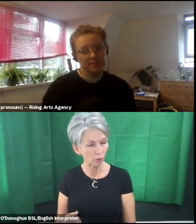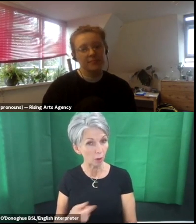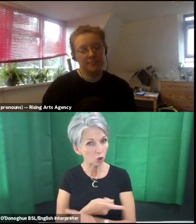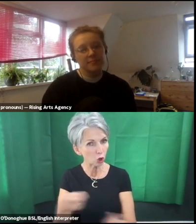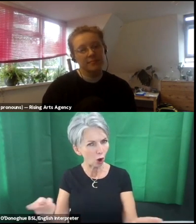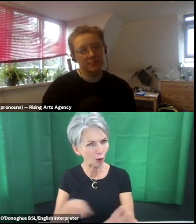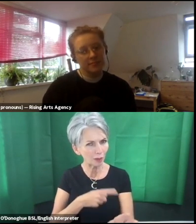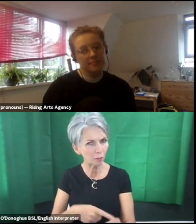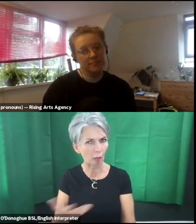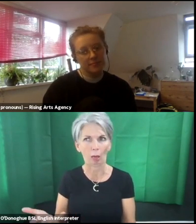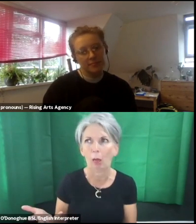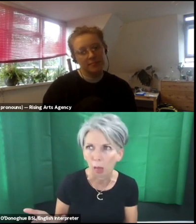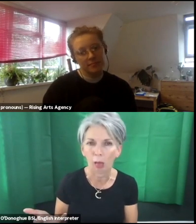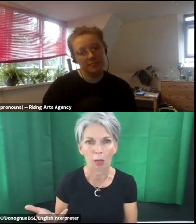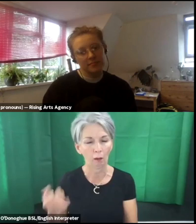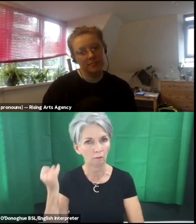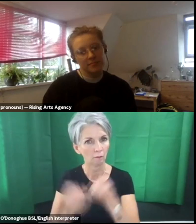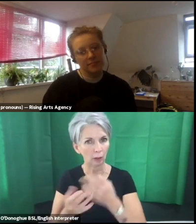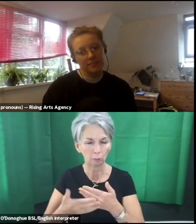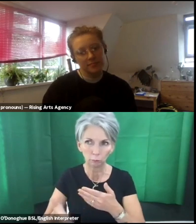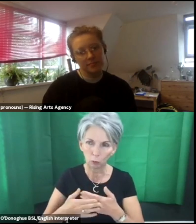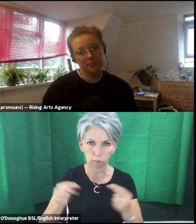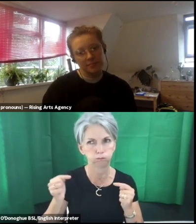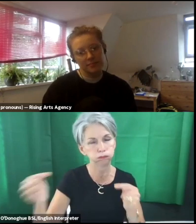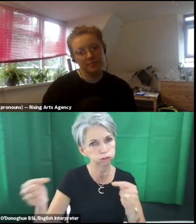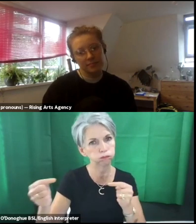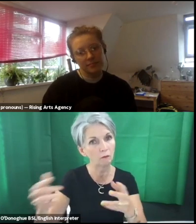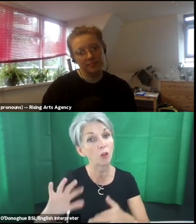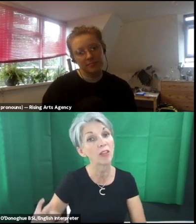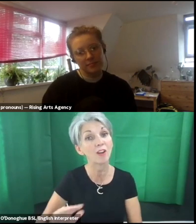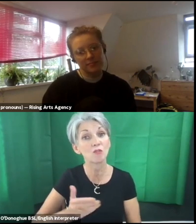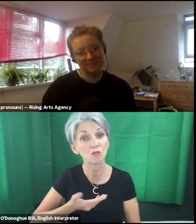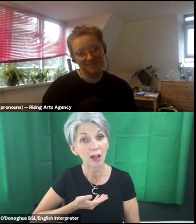And so they definitely need to get organised.